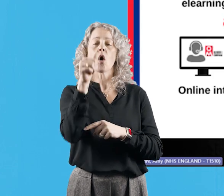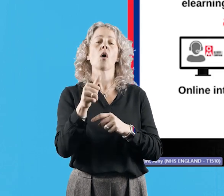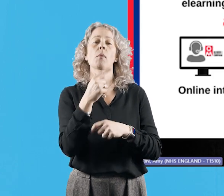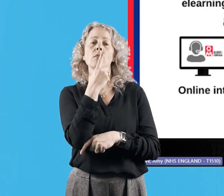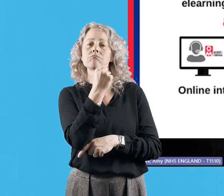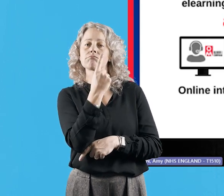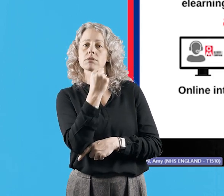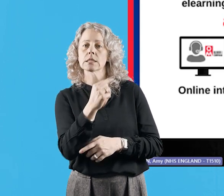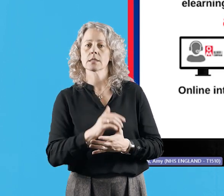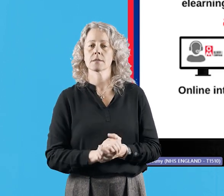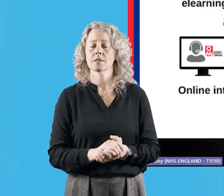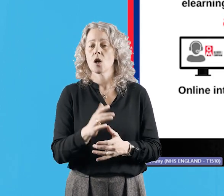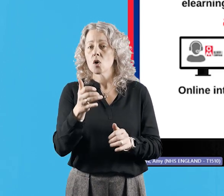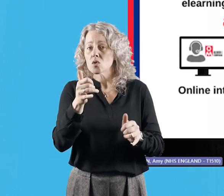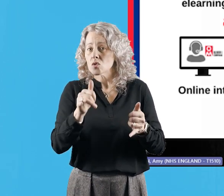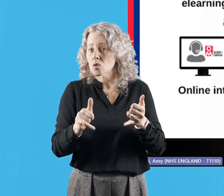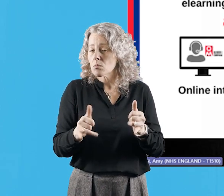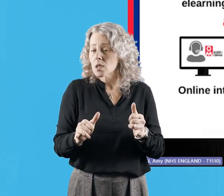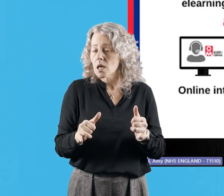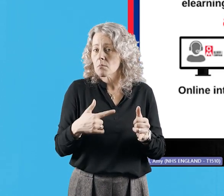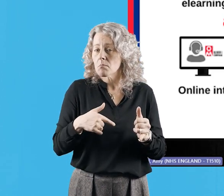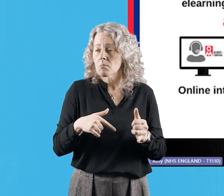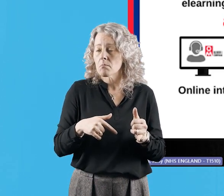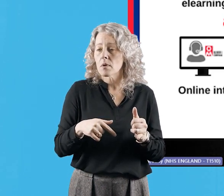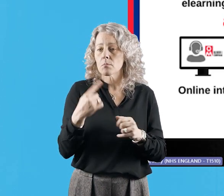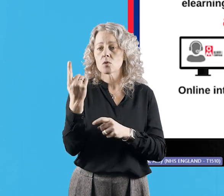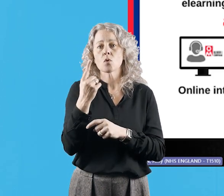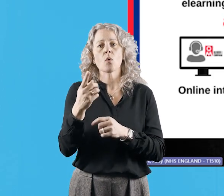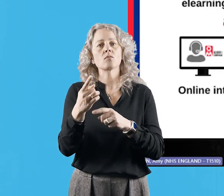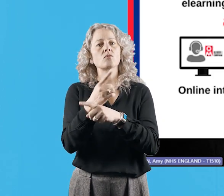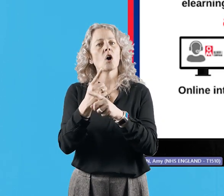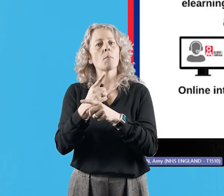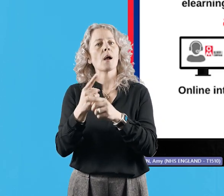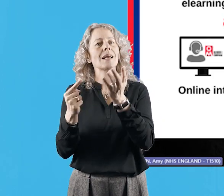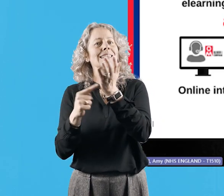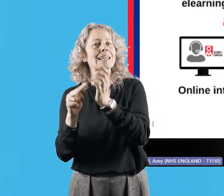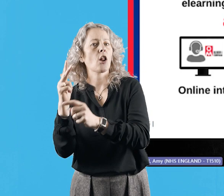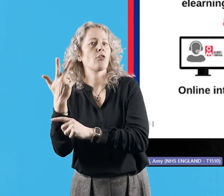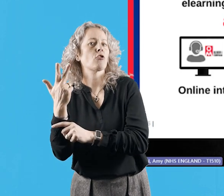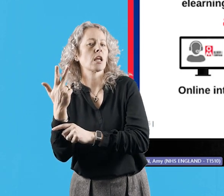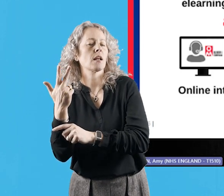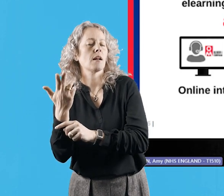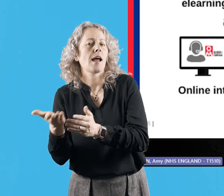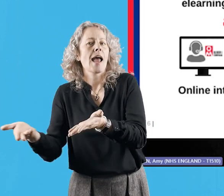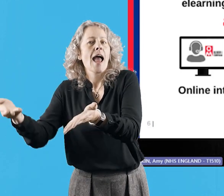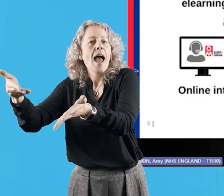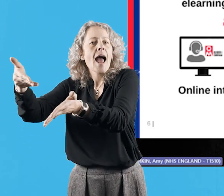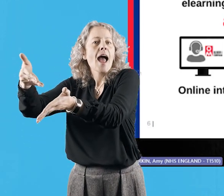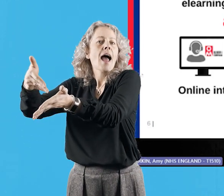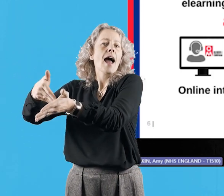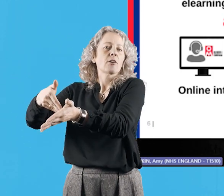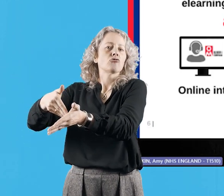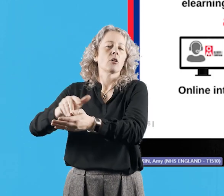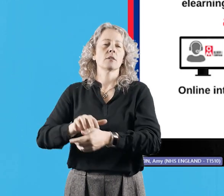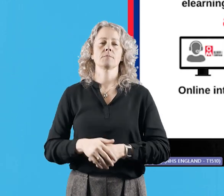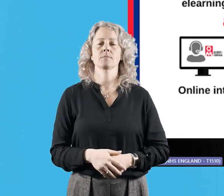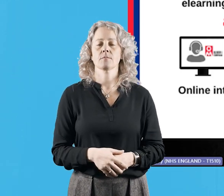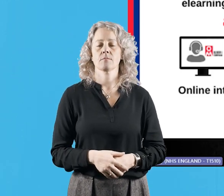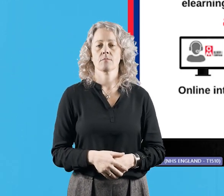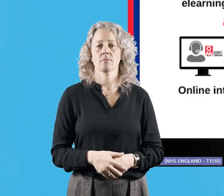OK. So sometimes you will hear people talk about Tier 3, OK, something beyond Tier 2 training. It could be Tier 3, it